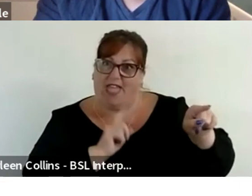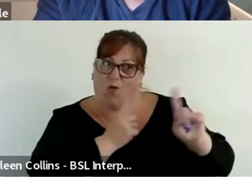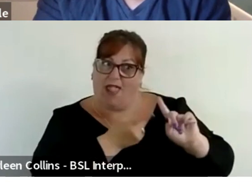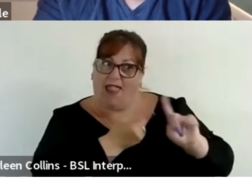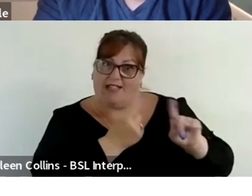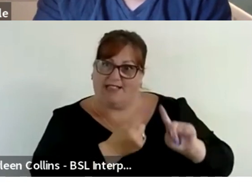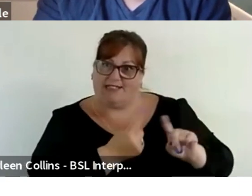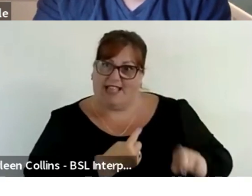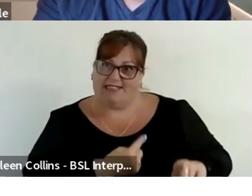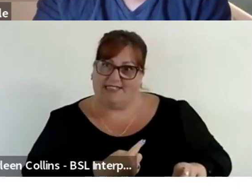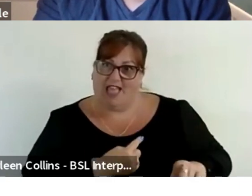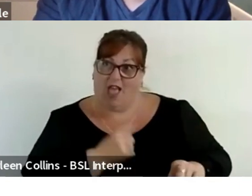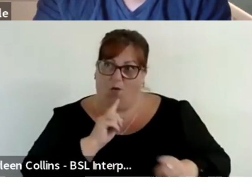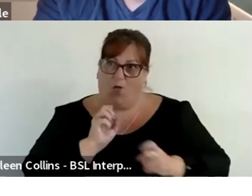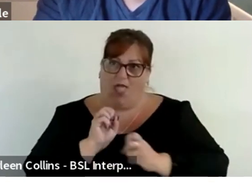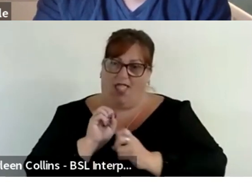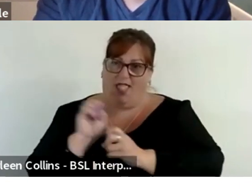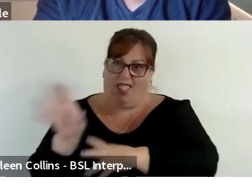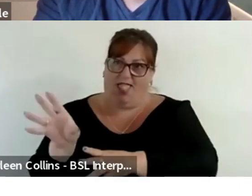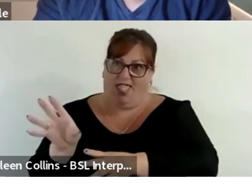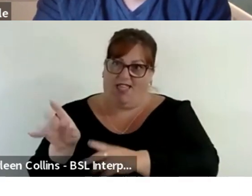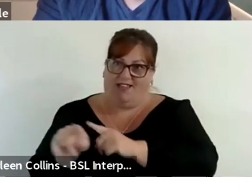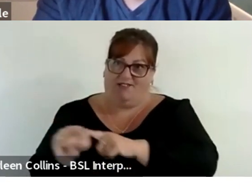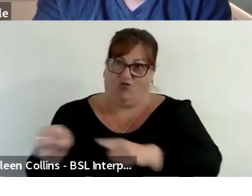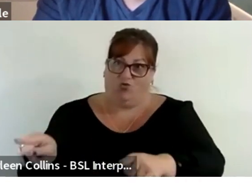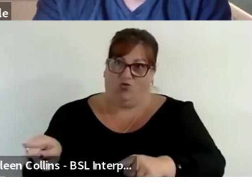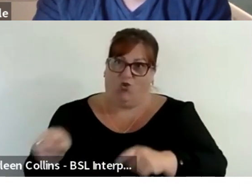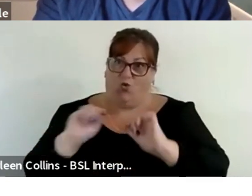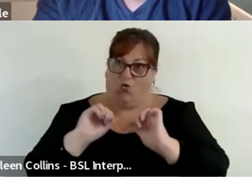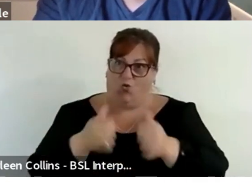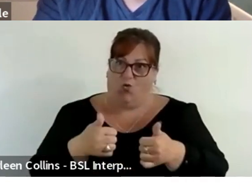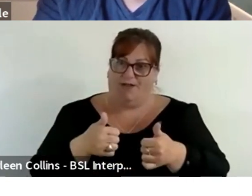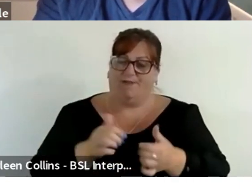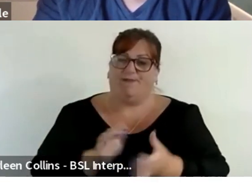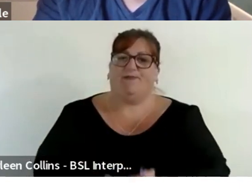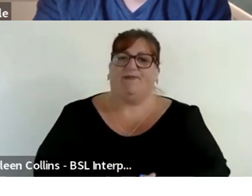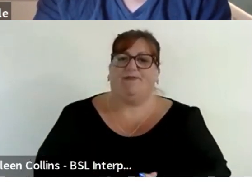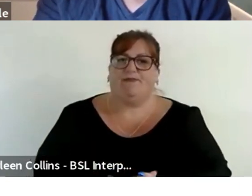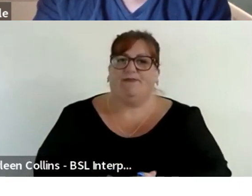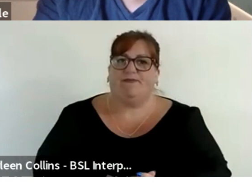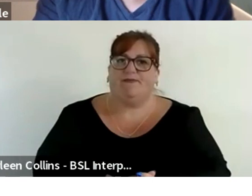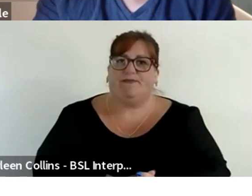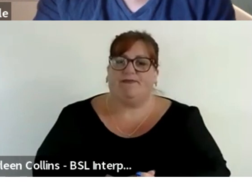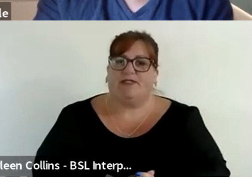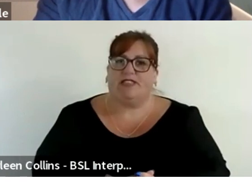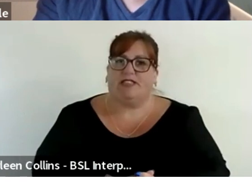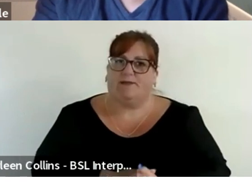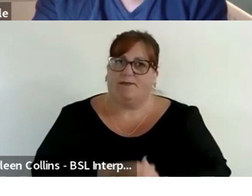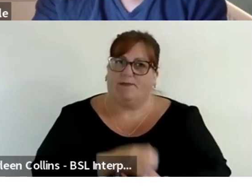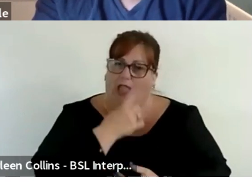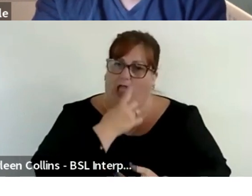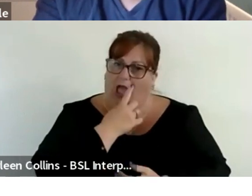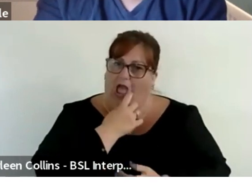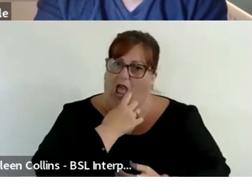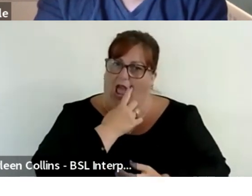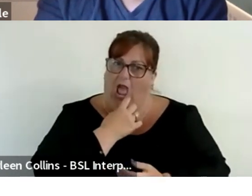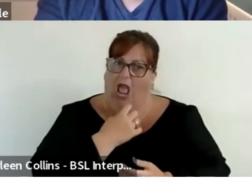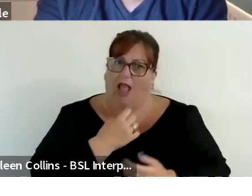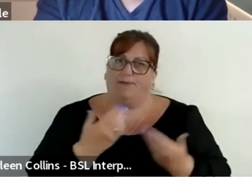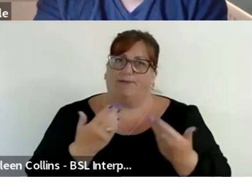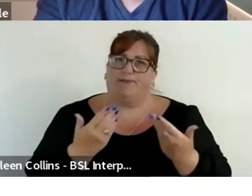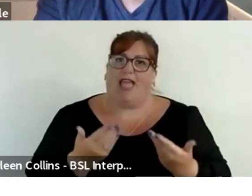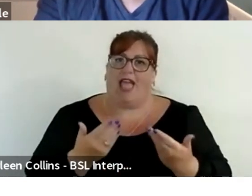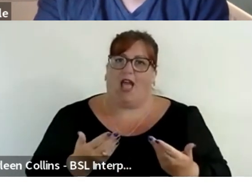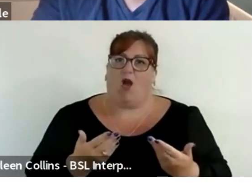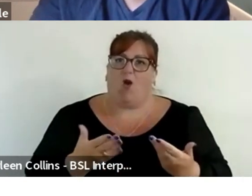So, what I'd like to do now is just put a close to today's amazing session.